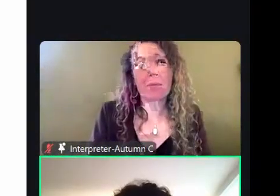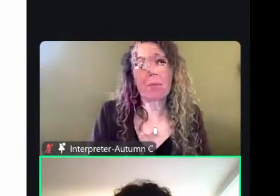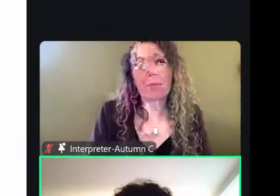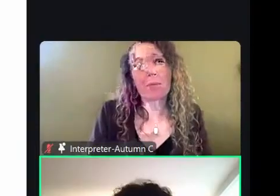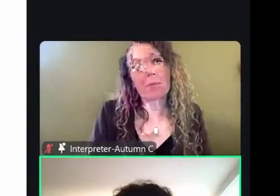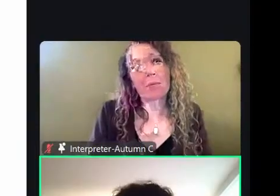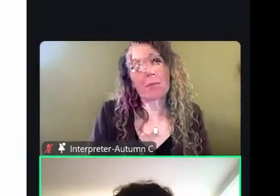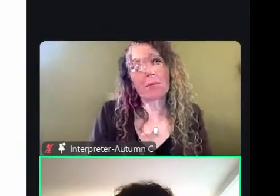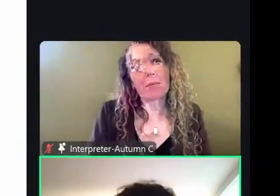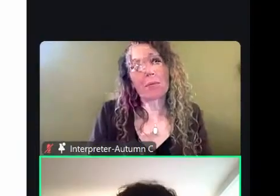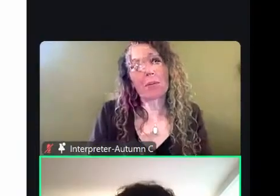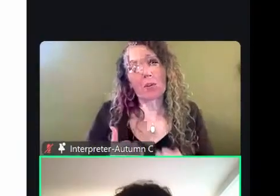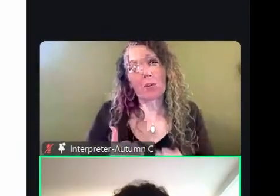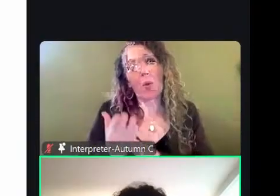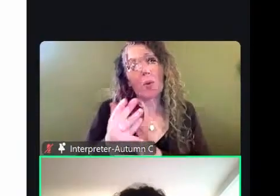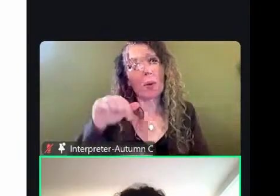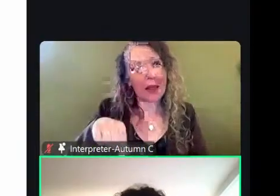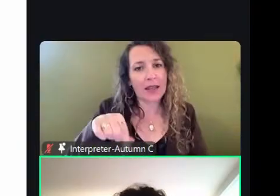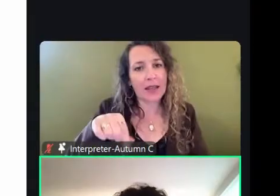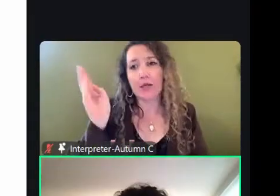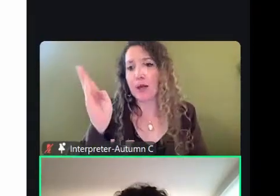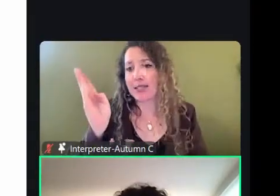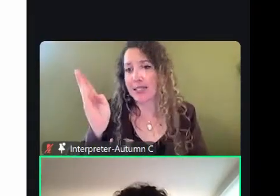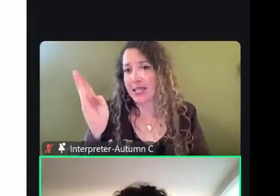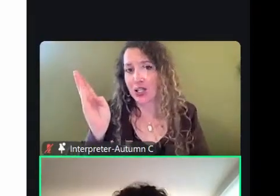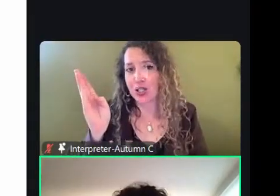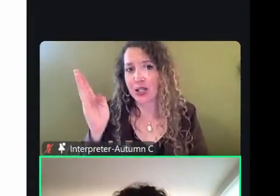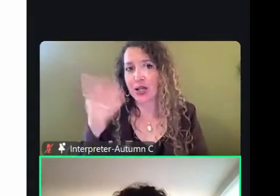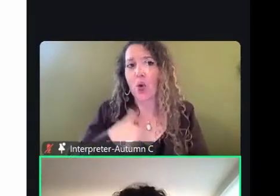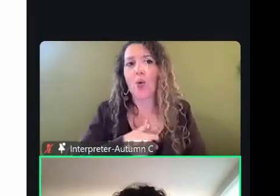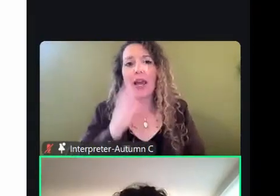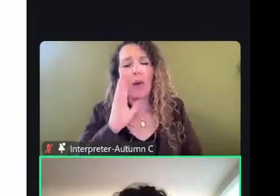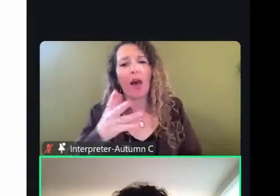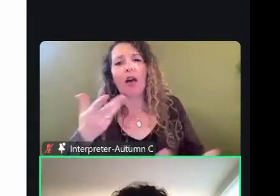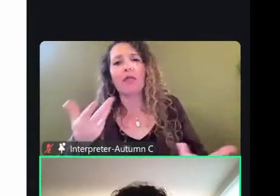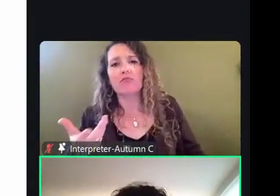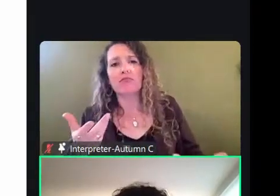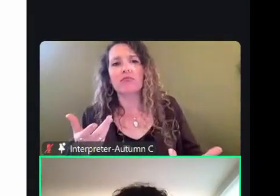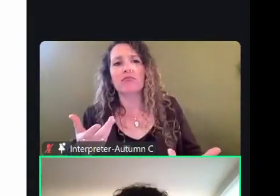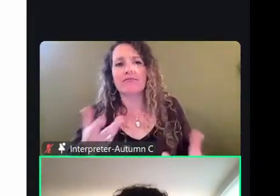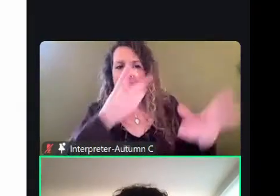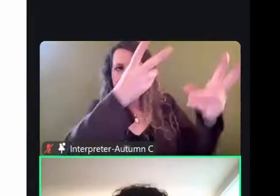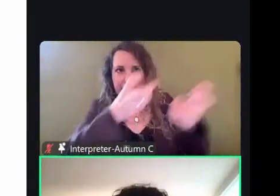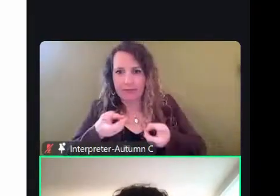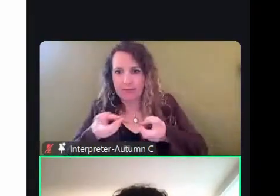So throughout this half of the presentation, I'll draw from a couple of quotes directly from our participants that